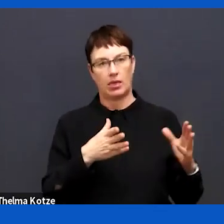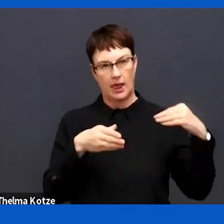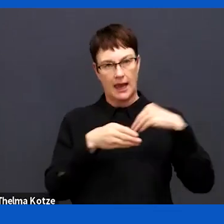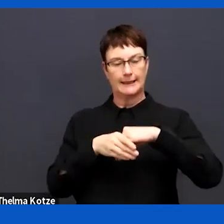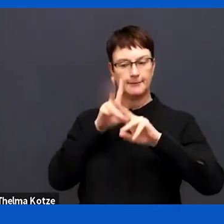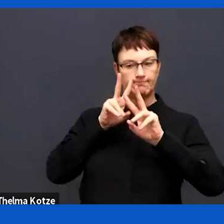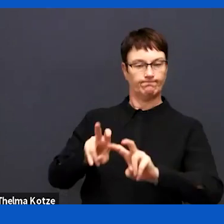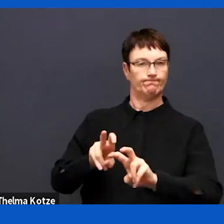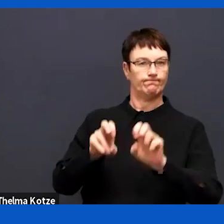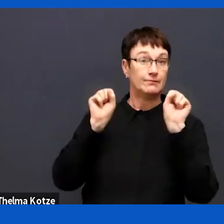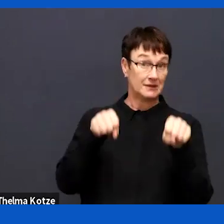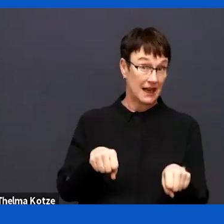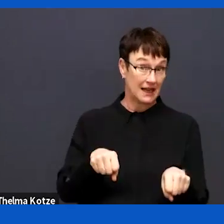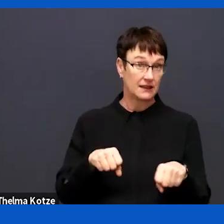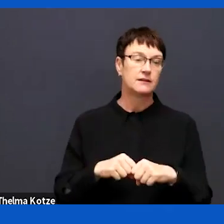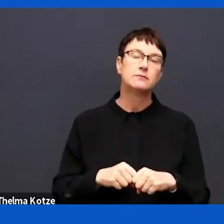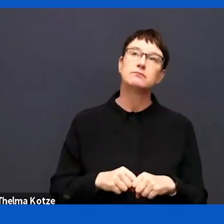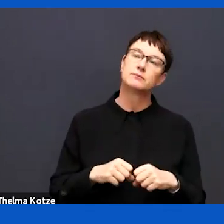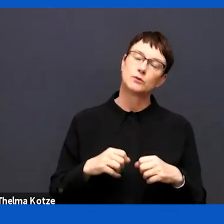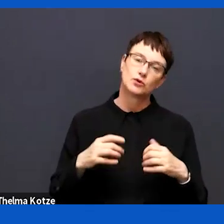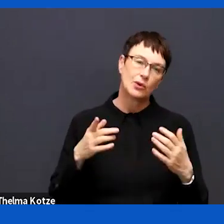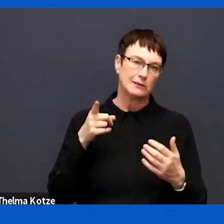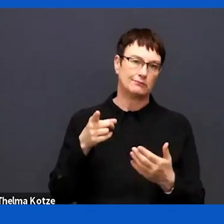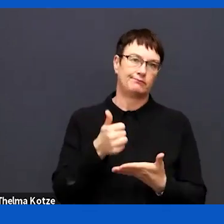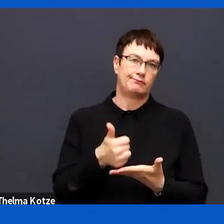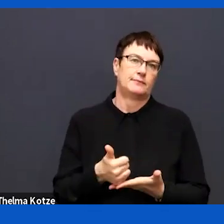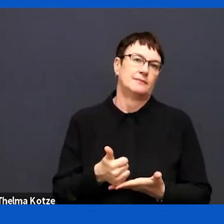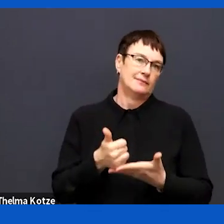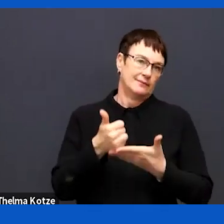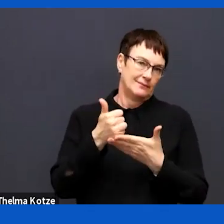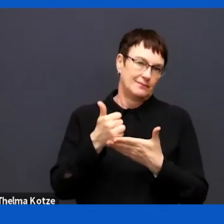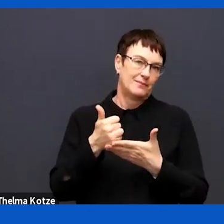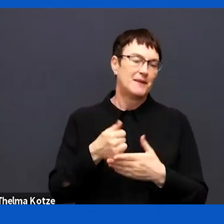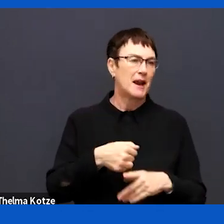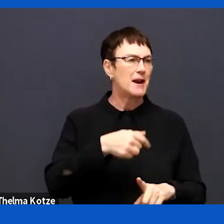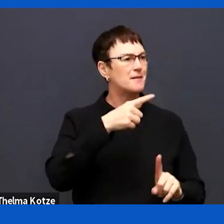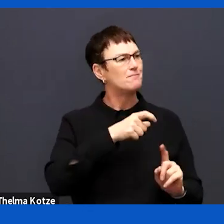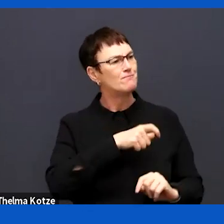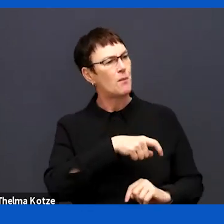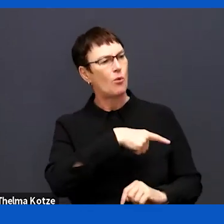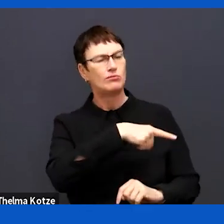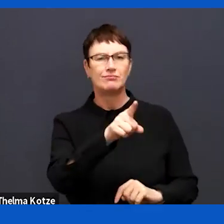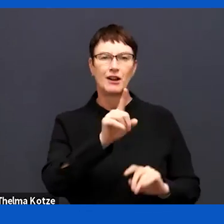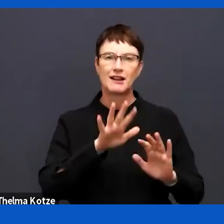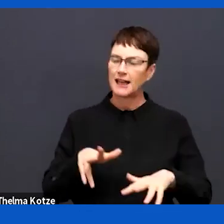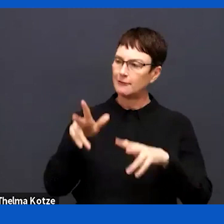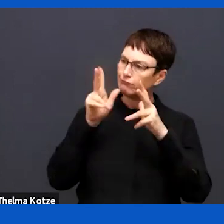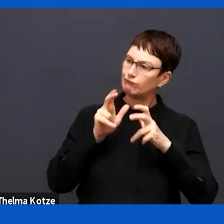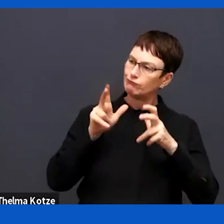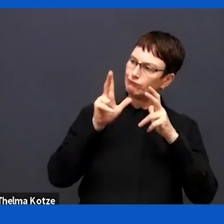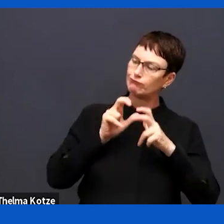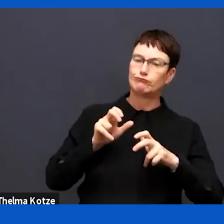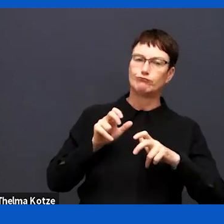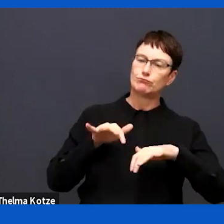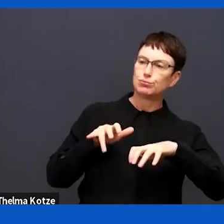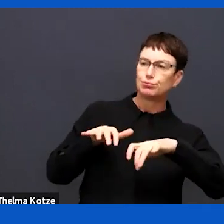And the user will have correct content on their site.